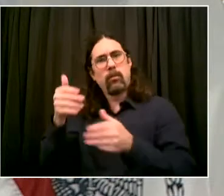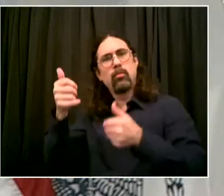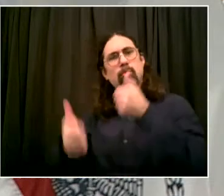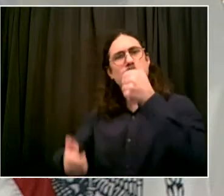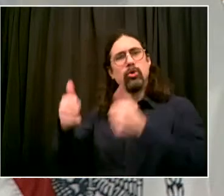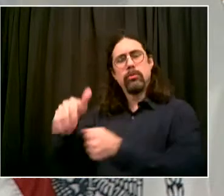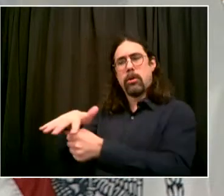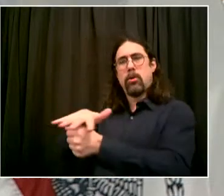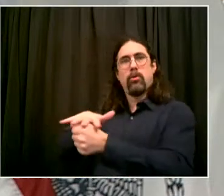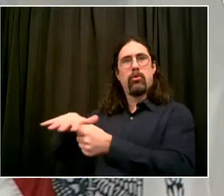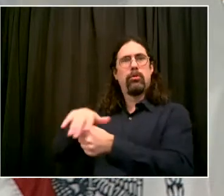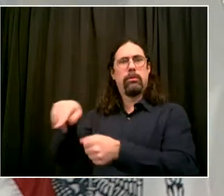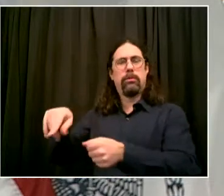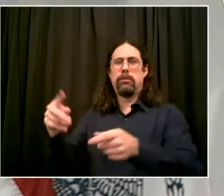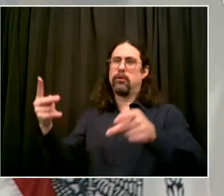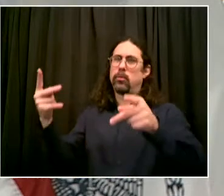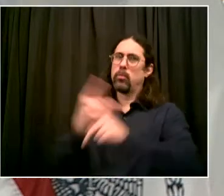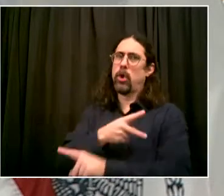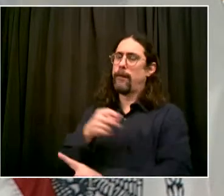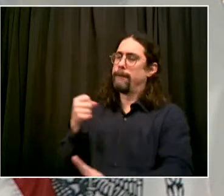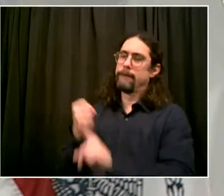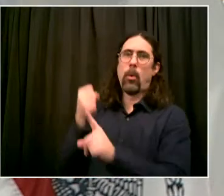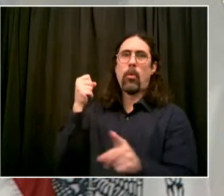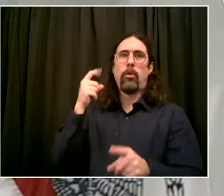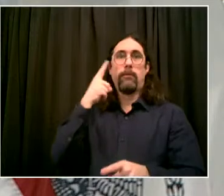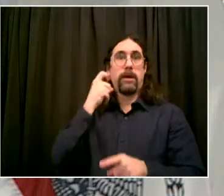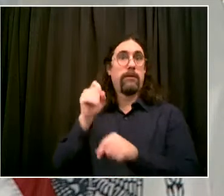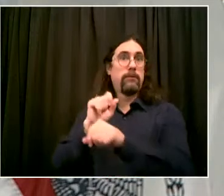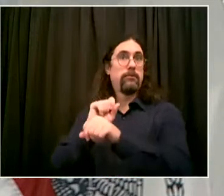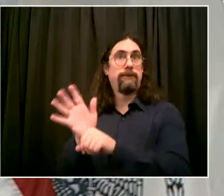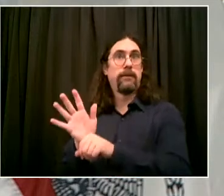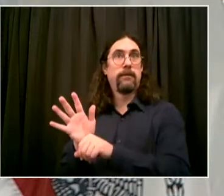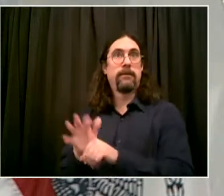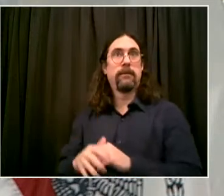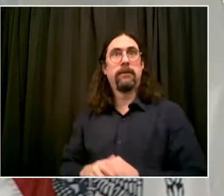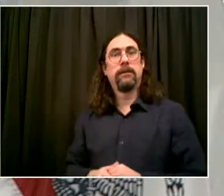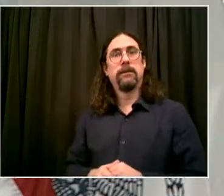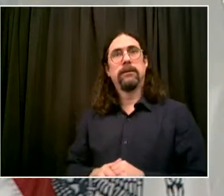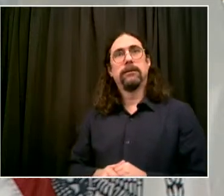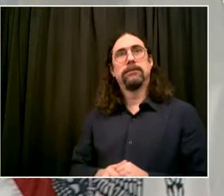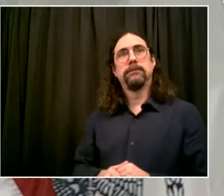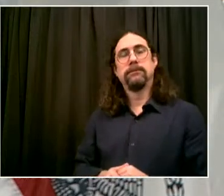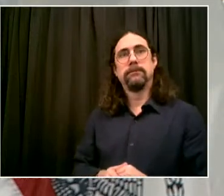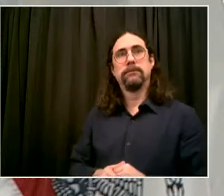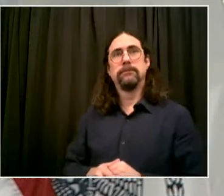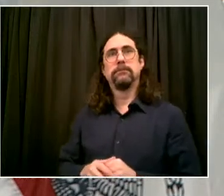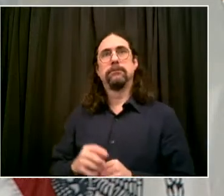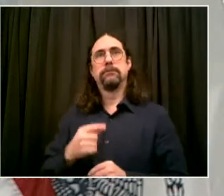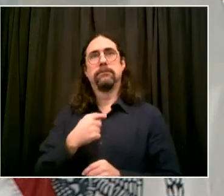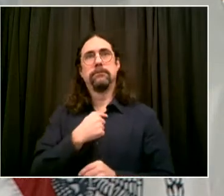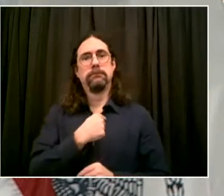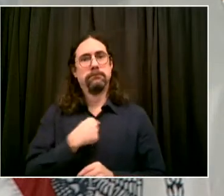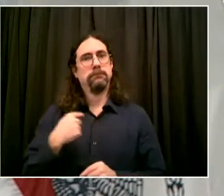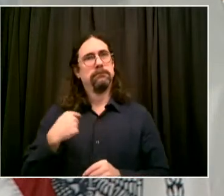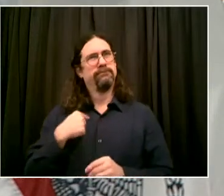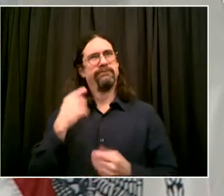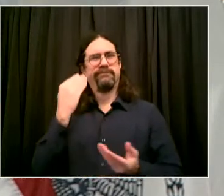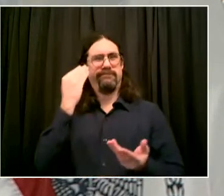COMMUNITIES IN THE CITY FOR SO MANYY REAANSOS.S. WHAT WE ALREADY LEARNED WITH OUR EXPERIENCE